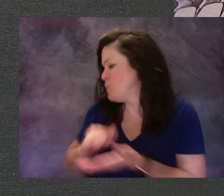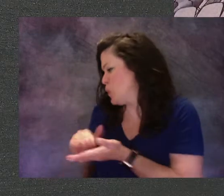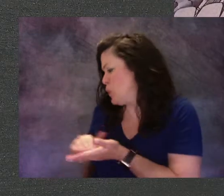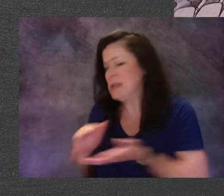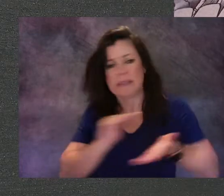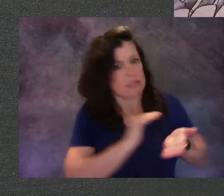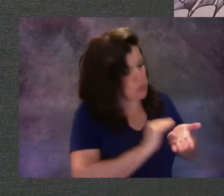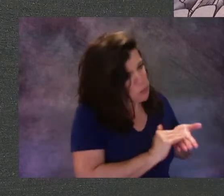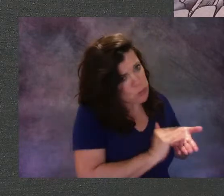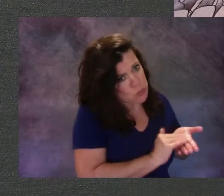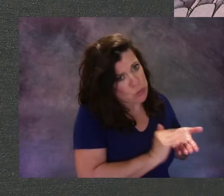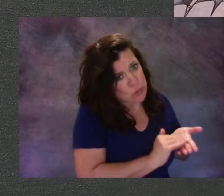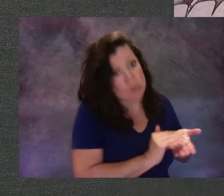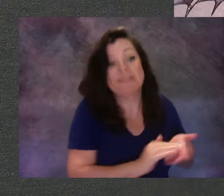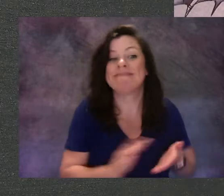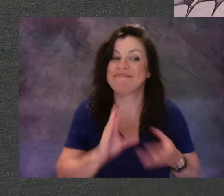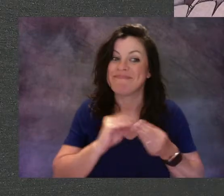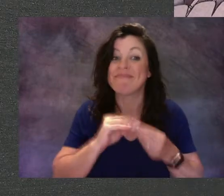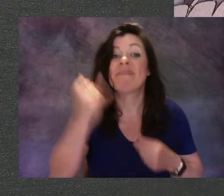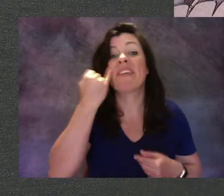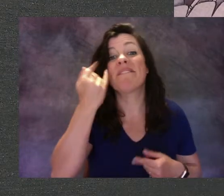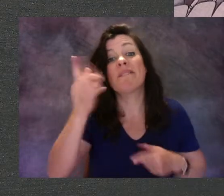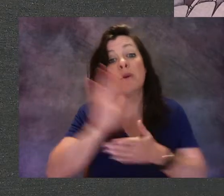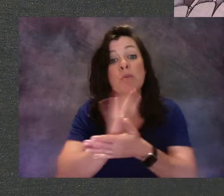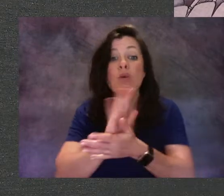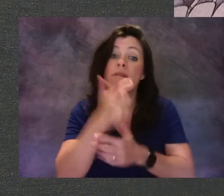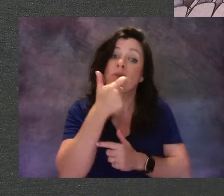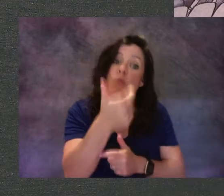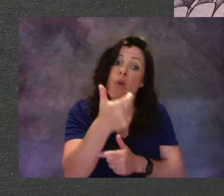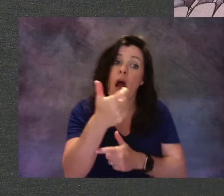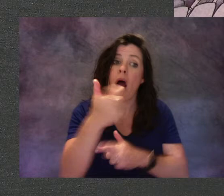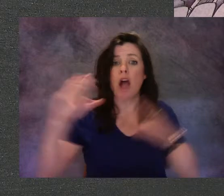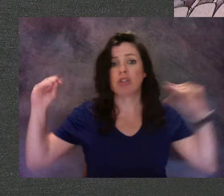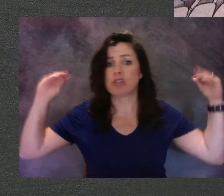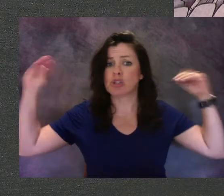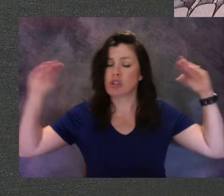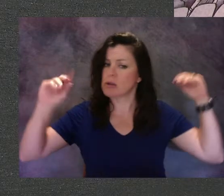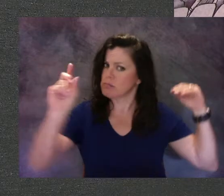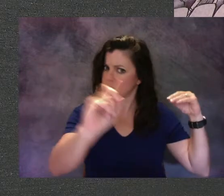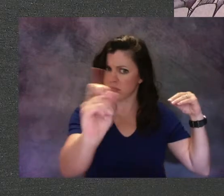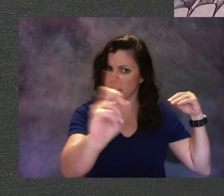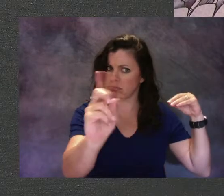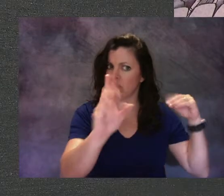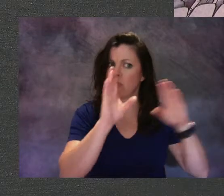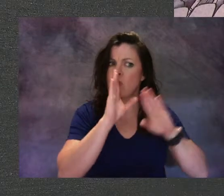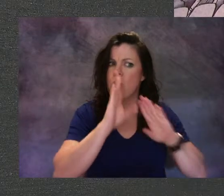He never talks during the show. Talking disturbs others.